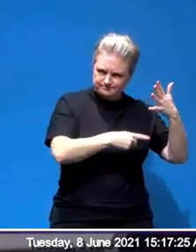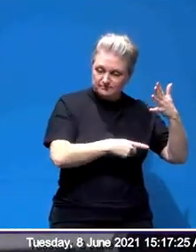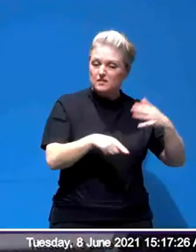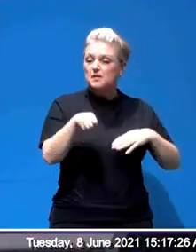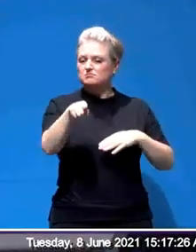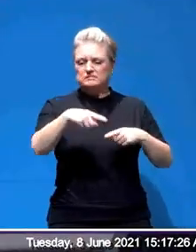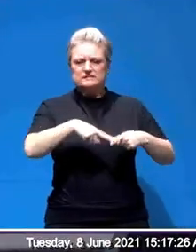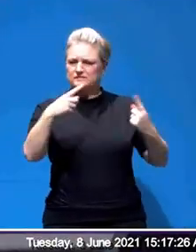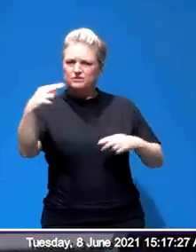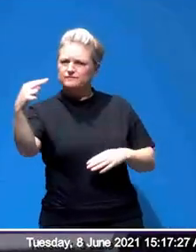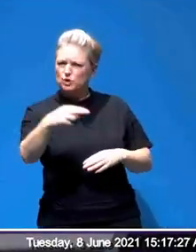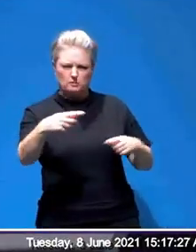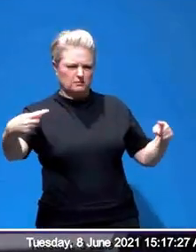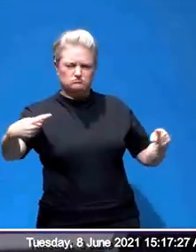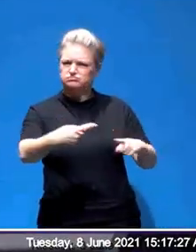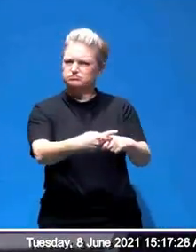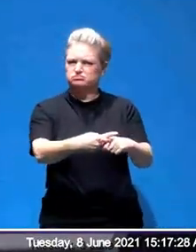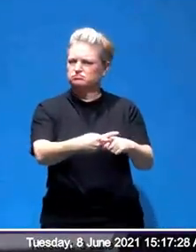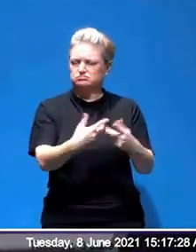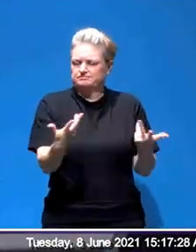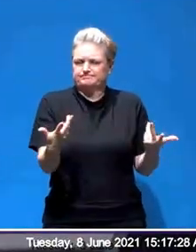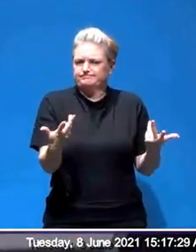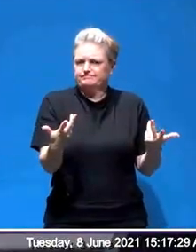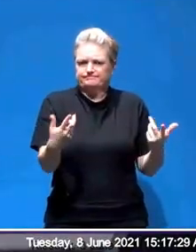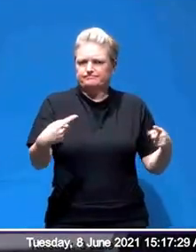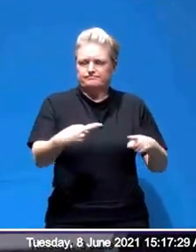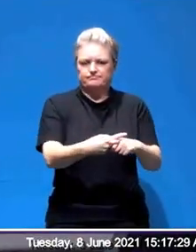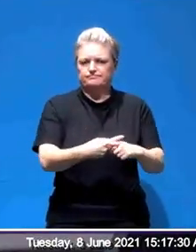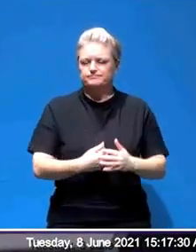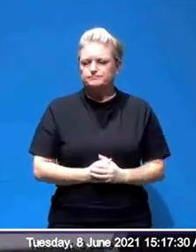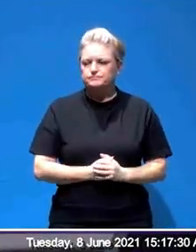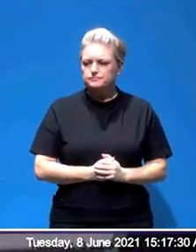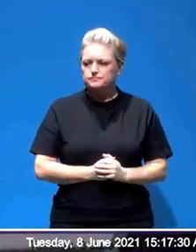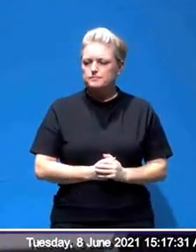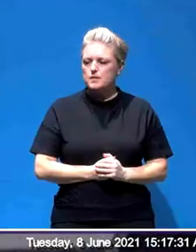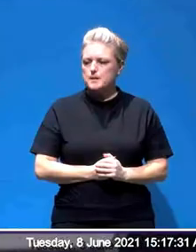management was --- what their view was at the time.